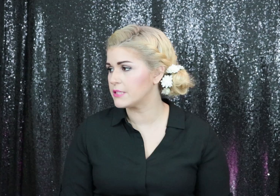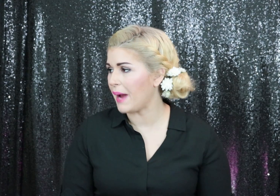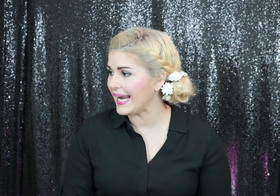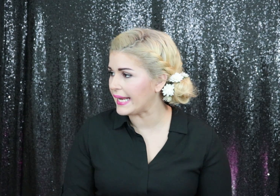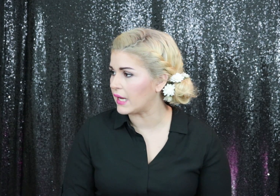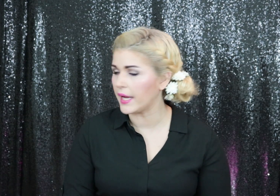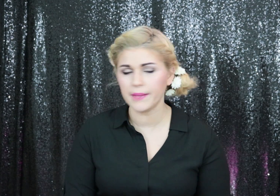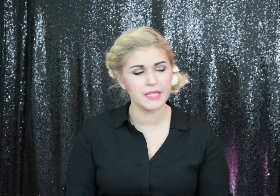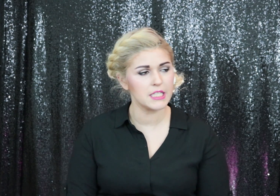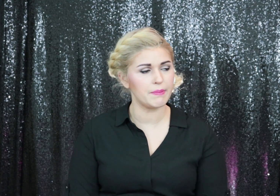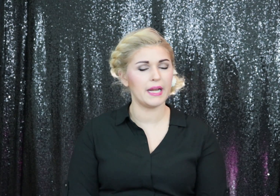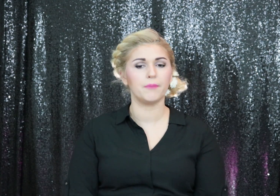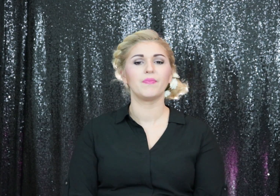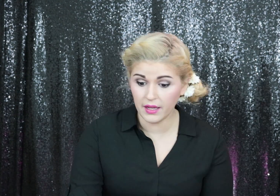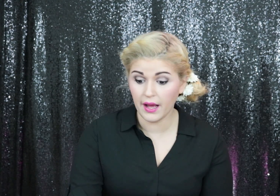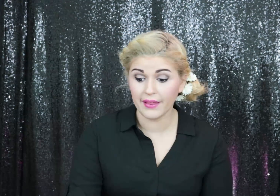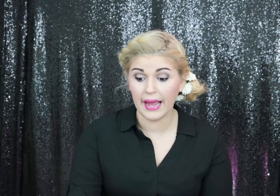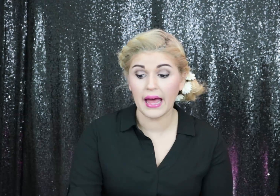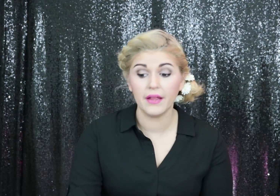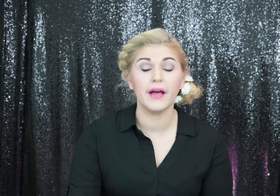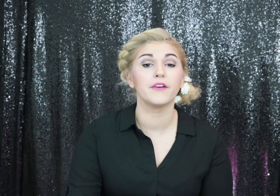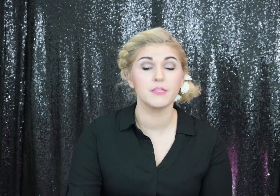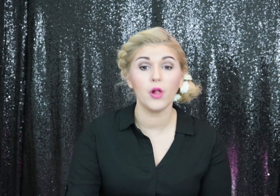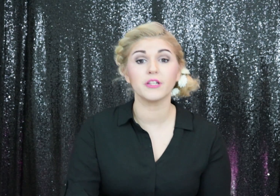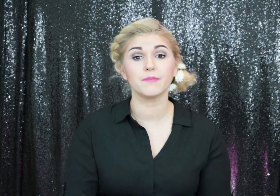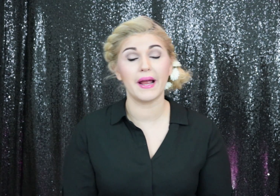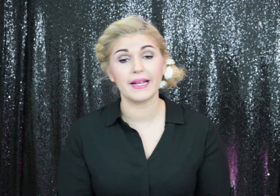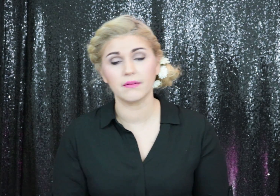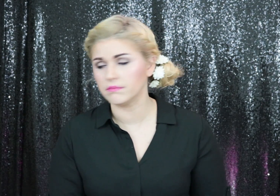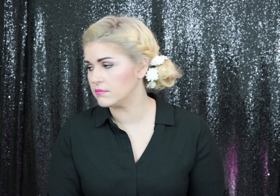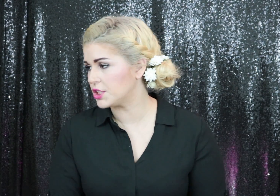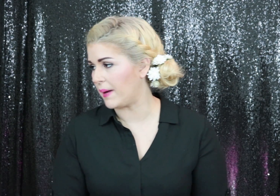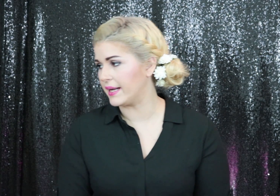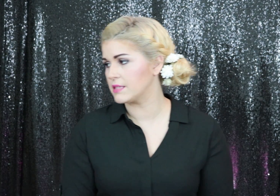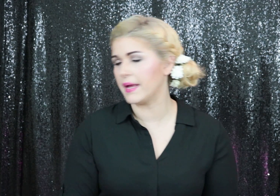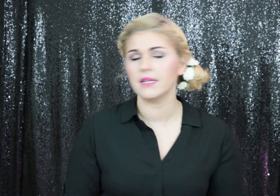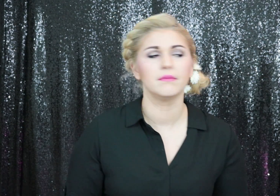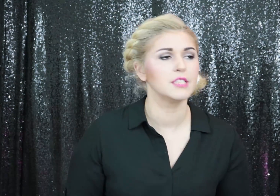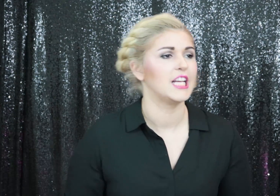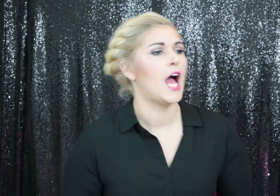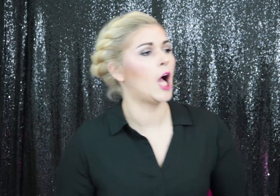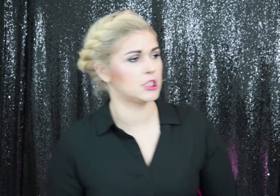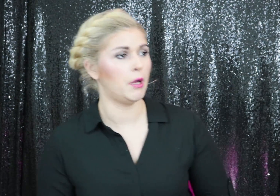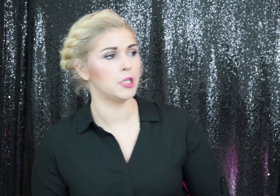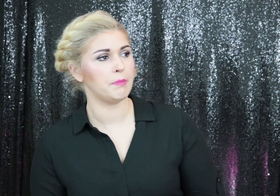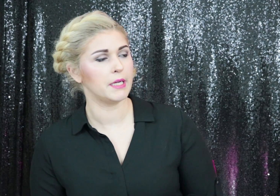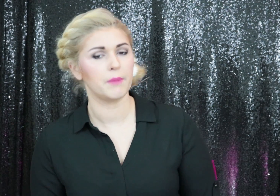Spining I keep saying is finding a smaller spining spiny spit. Oh, smaller funding.